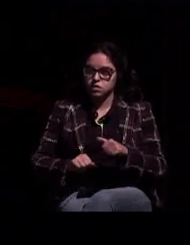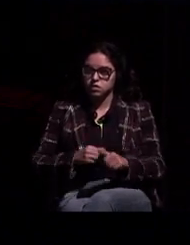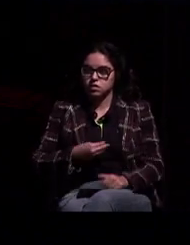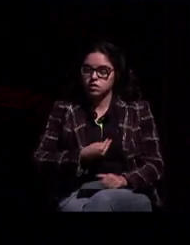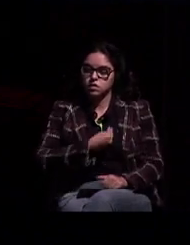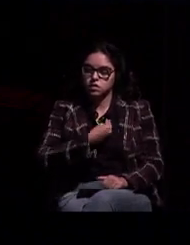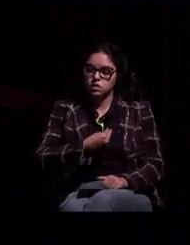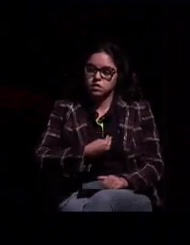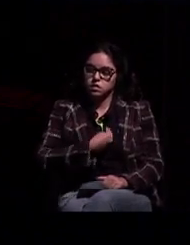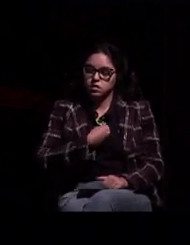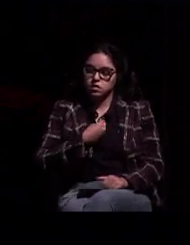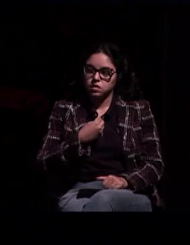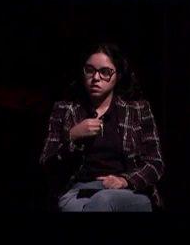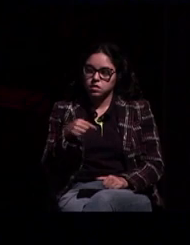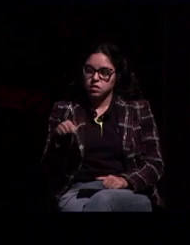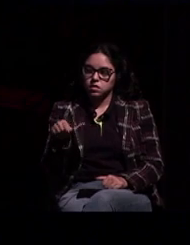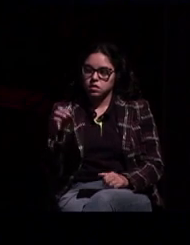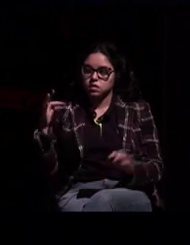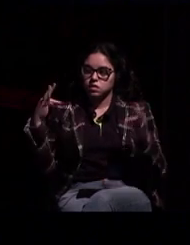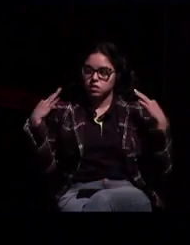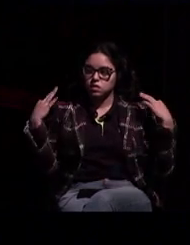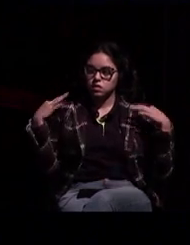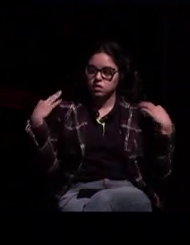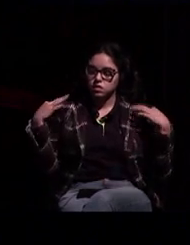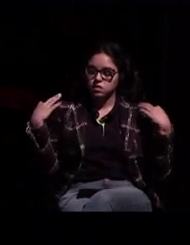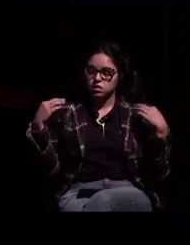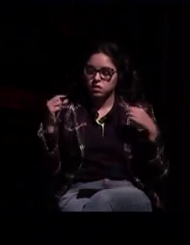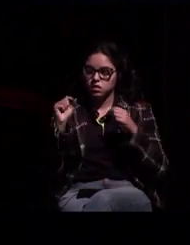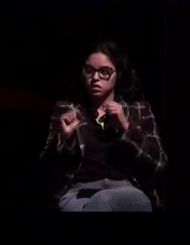there is a political maneuver in the background